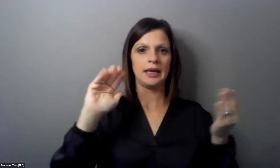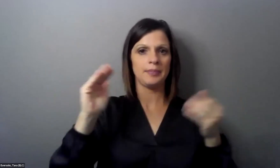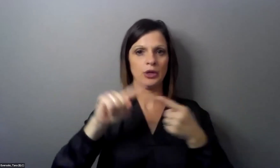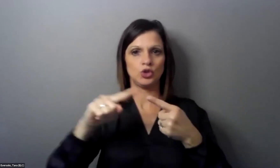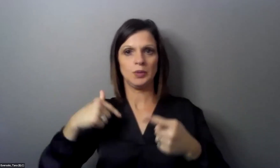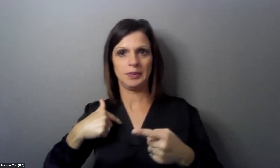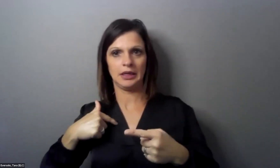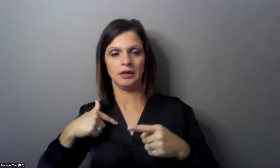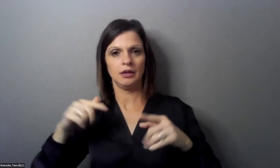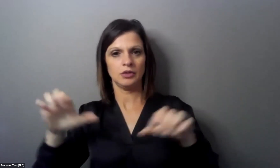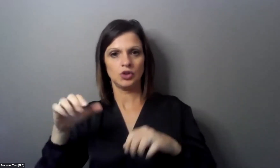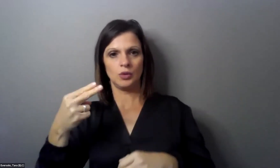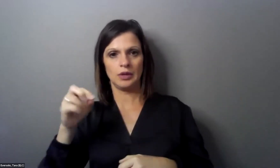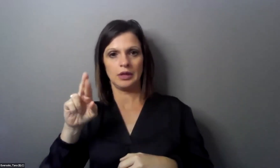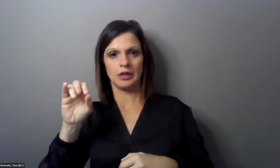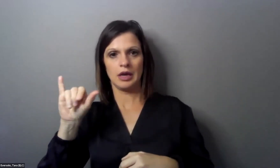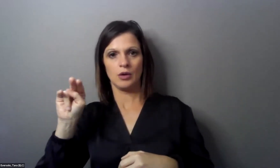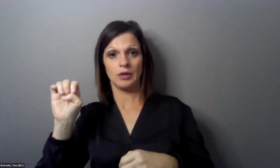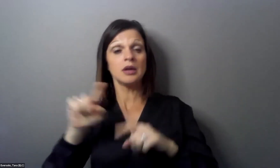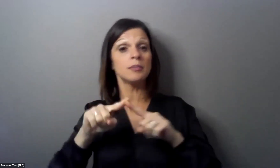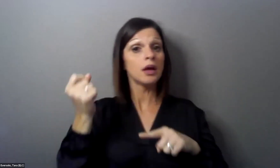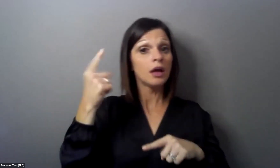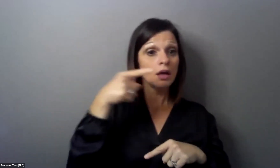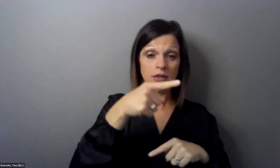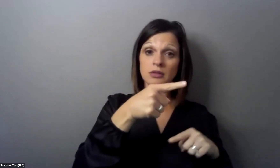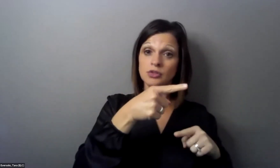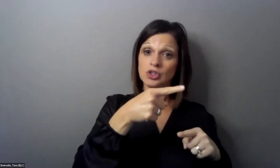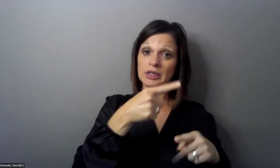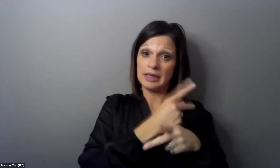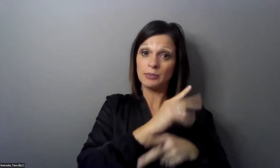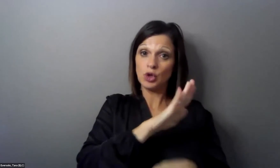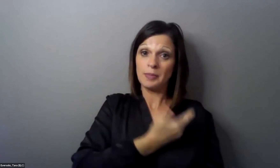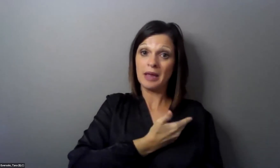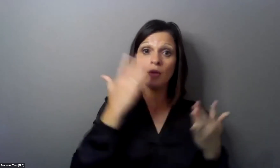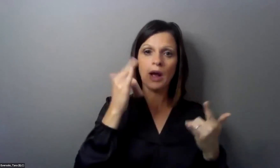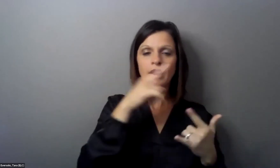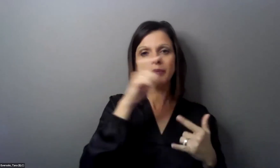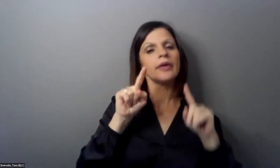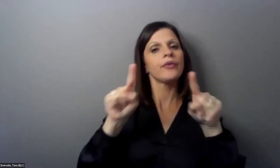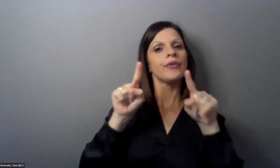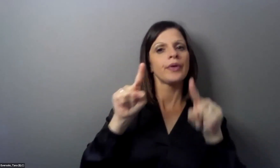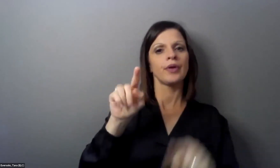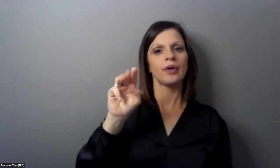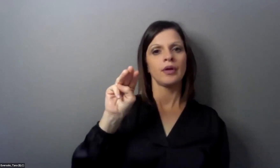But yet, she got to come home with her baby because she got to go to the methadone clinic. We just have a couple of minutes left and I want to continue.